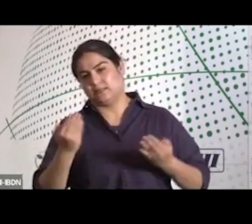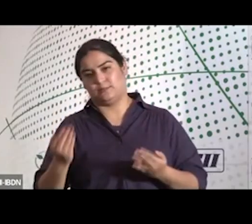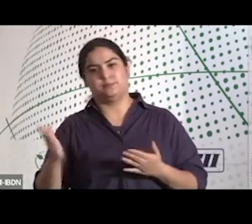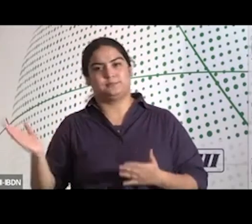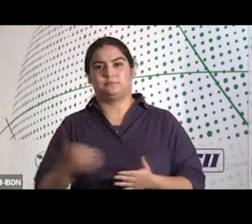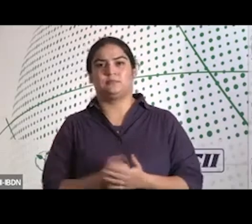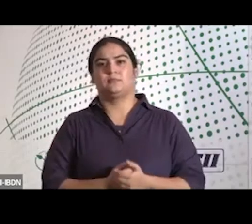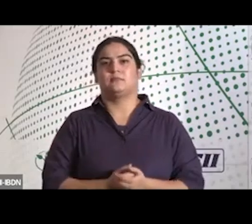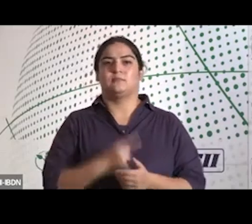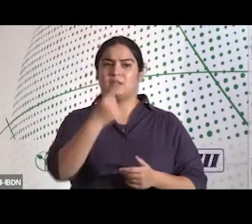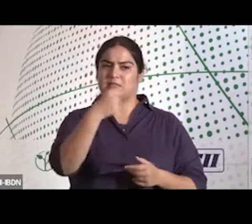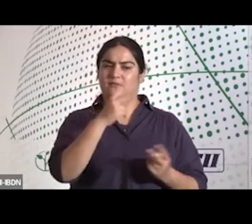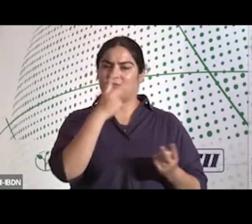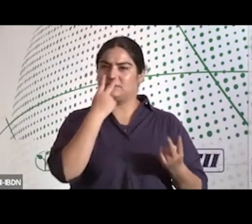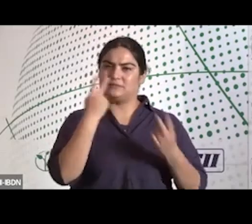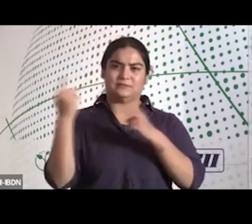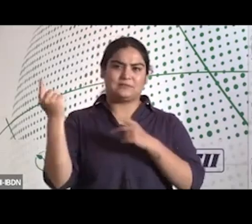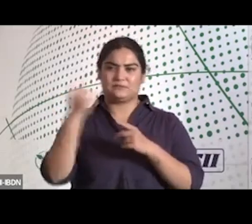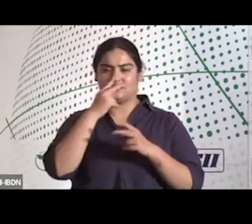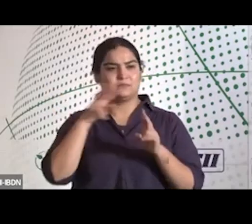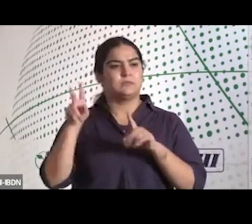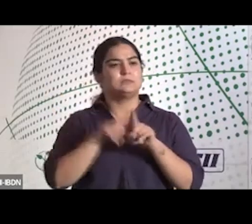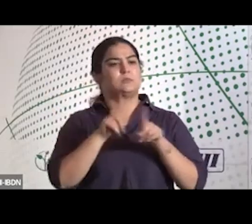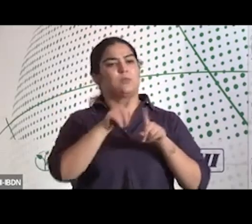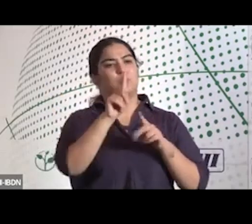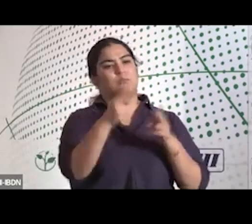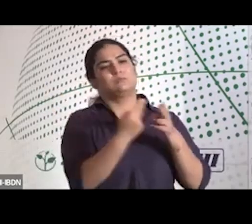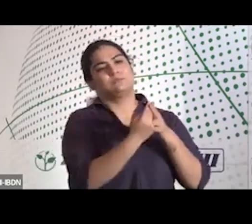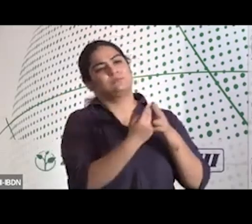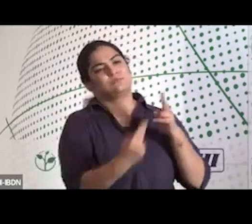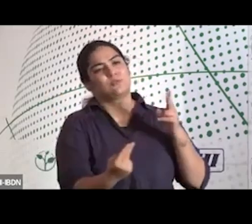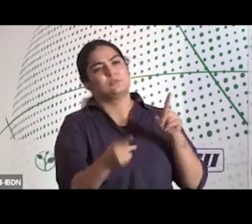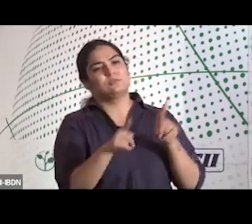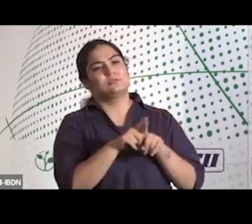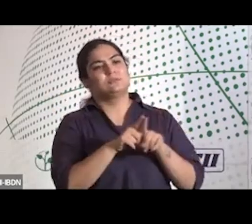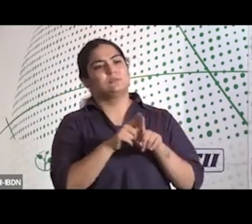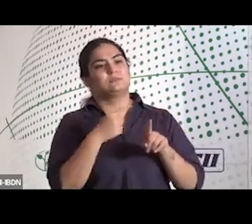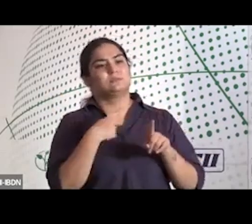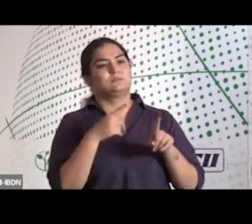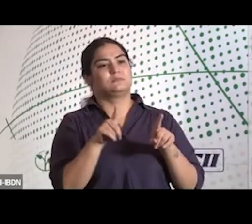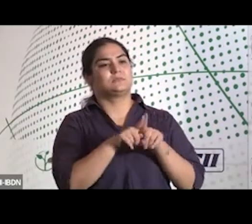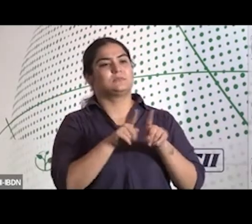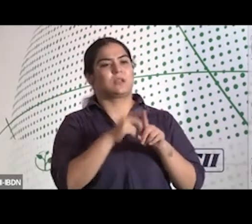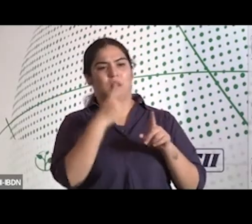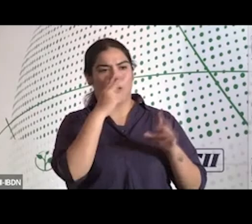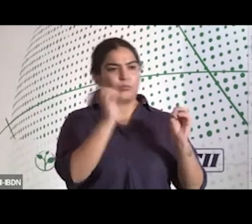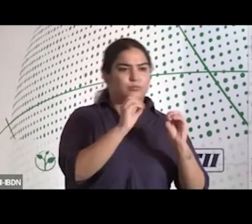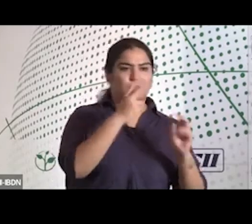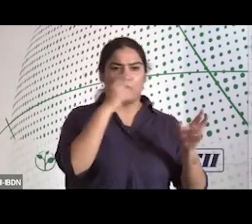As you can see, it's just a story of invisible, invisible, invisible everywhere.